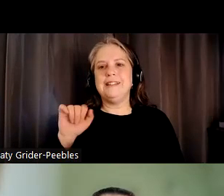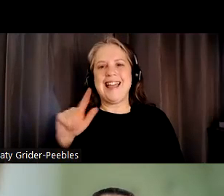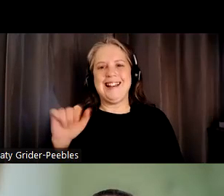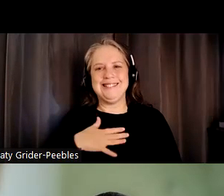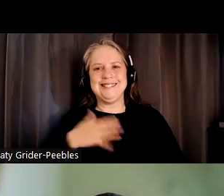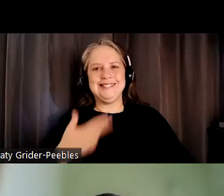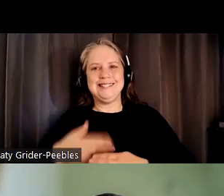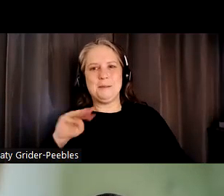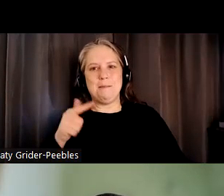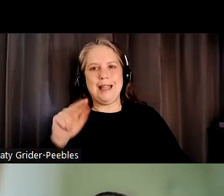for Natasha.